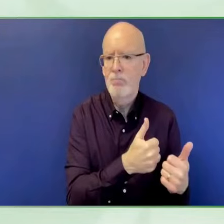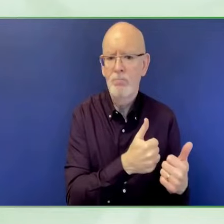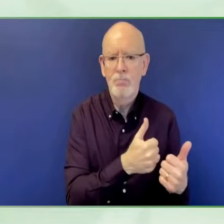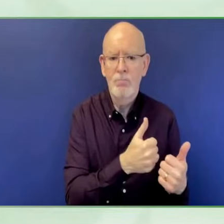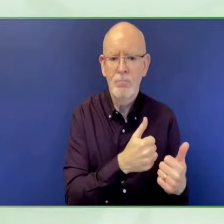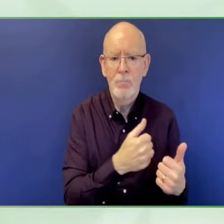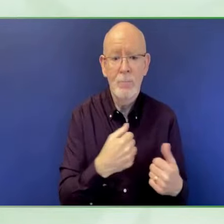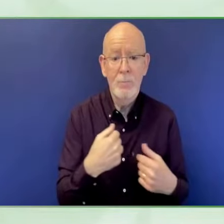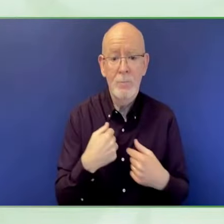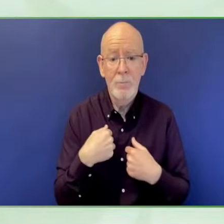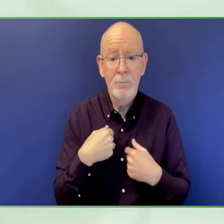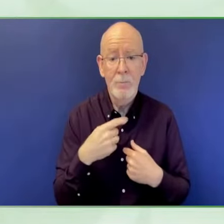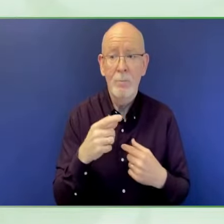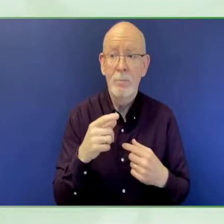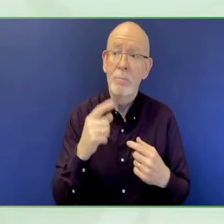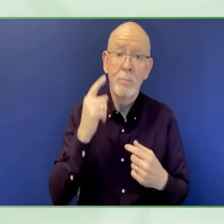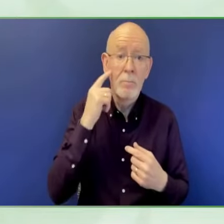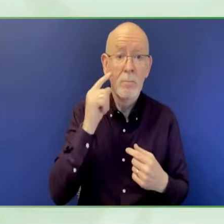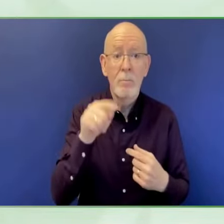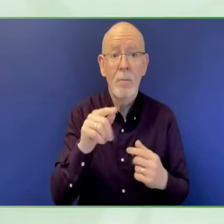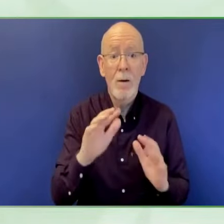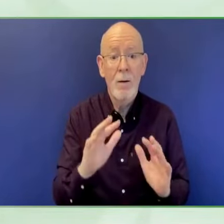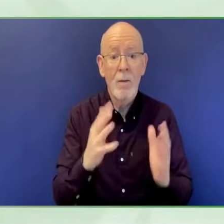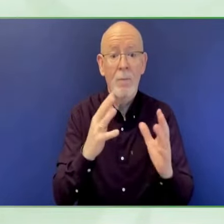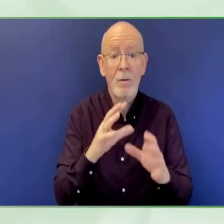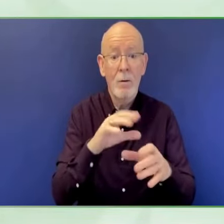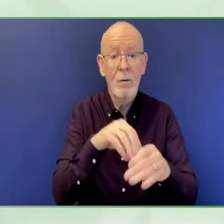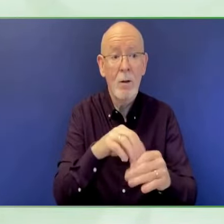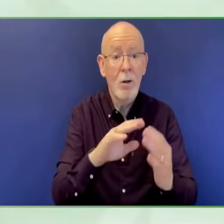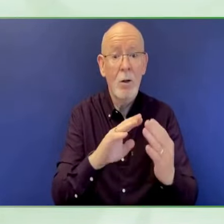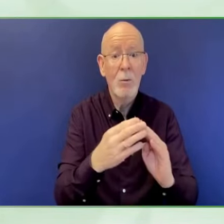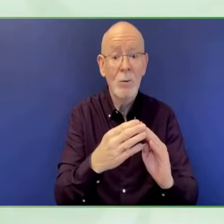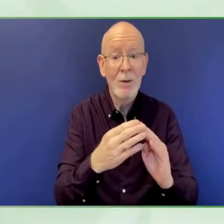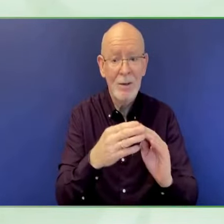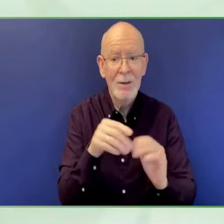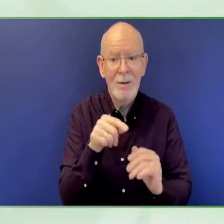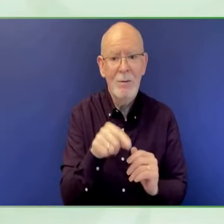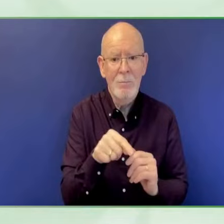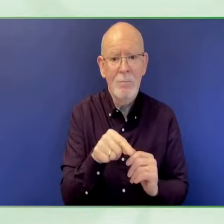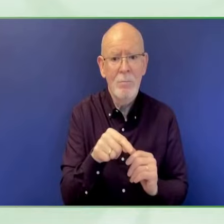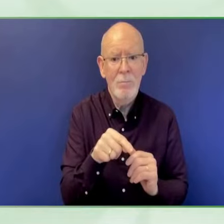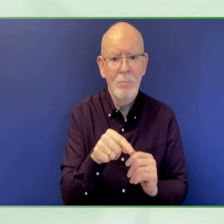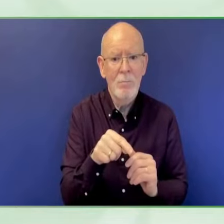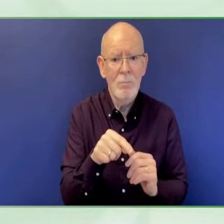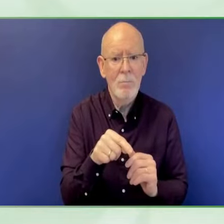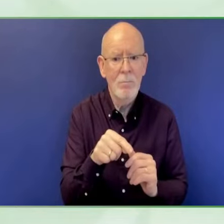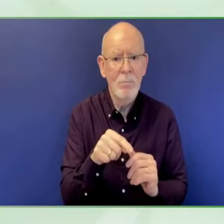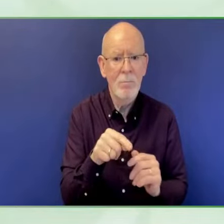Choice. I believe that persons with disability should and can choose